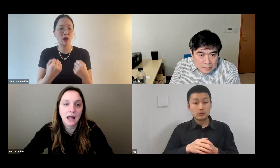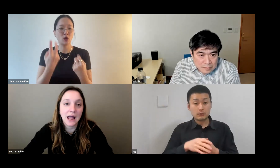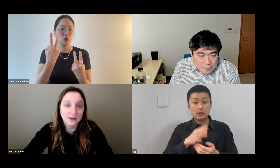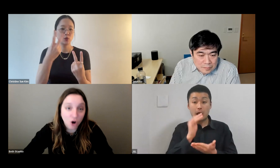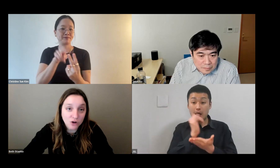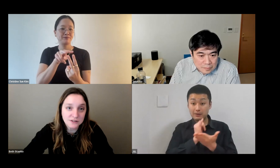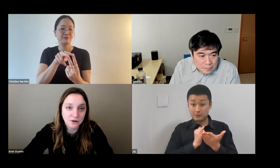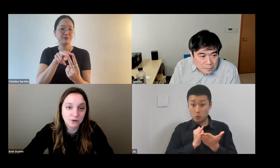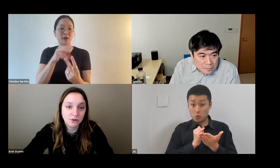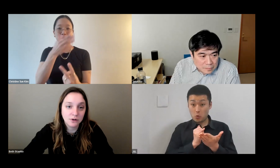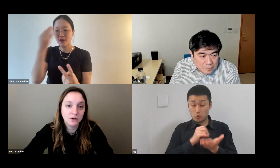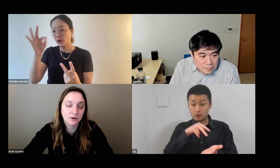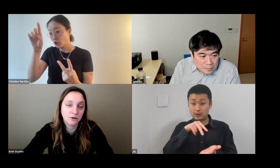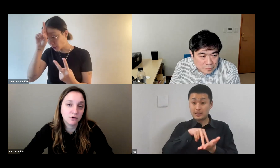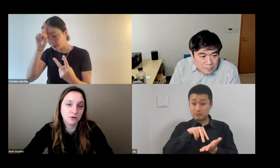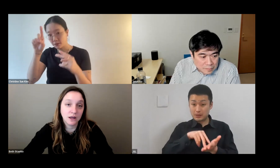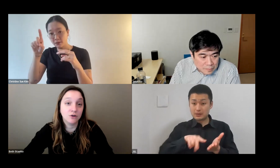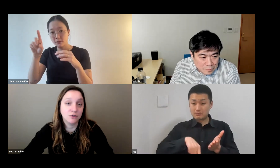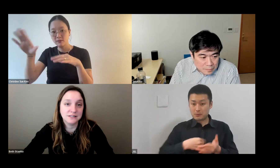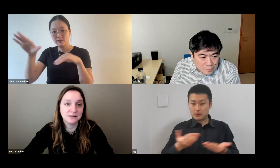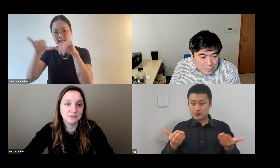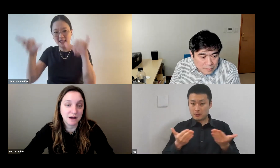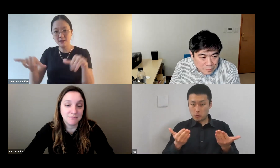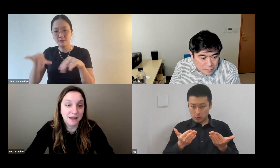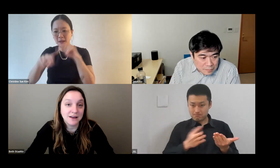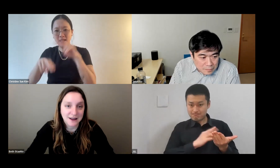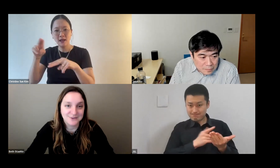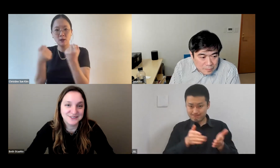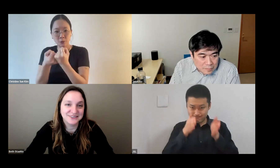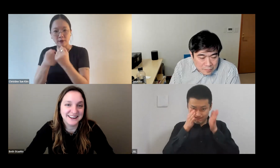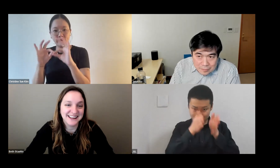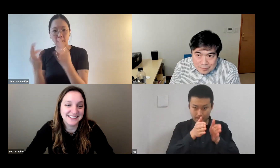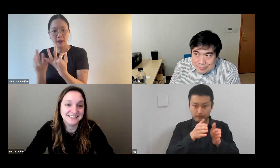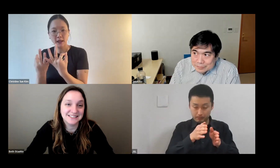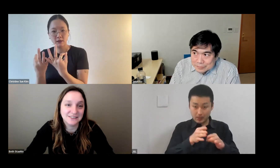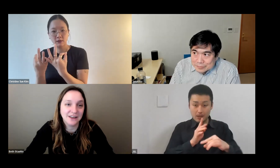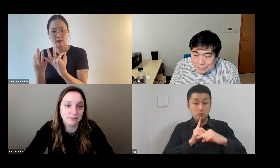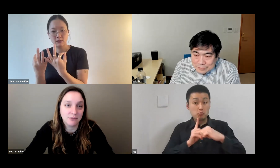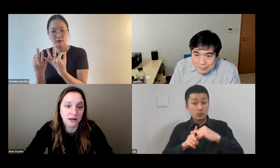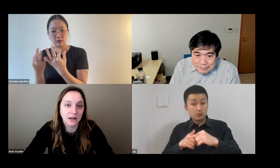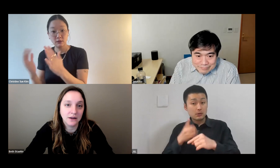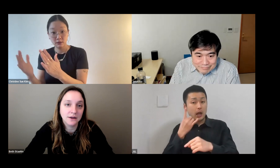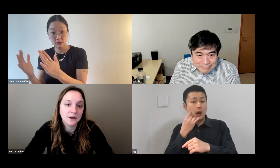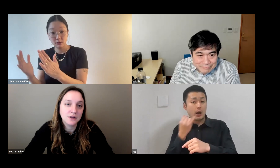and also increase my bank account. Right. And to still have money.